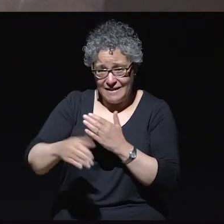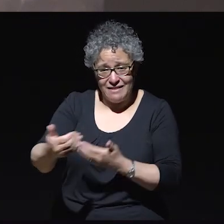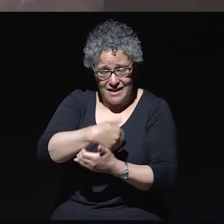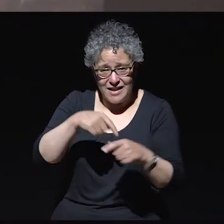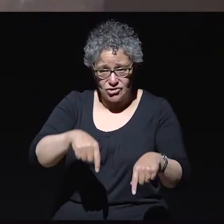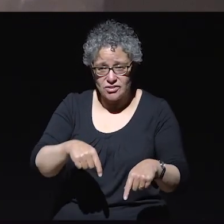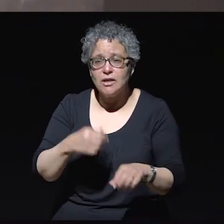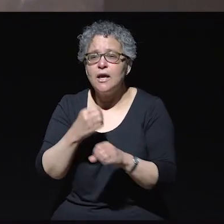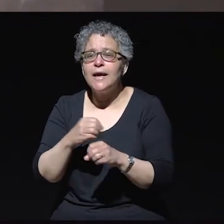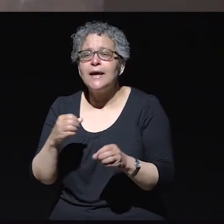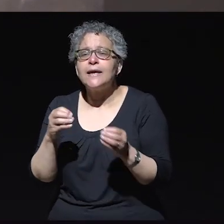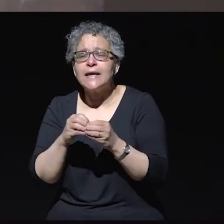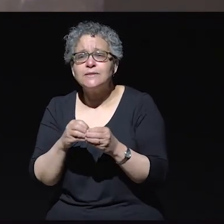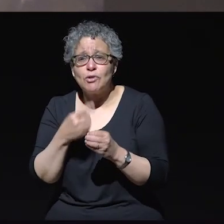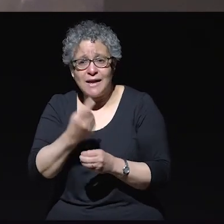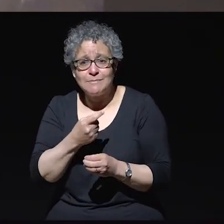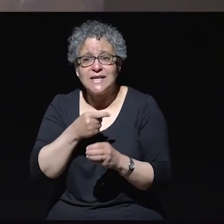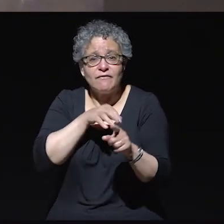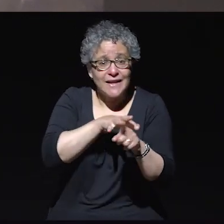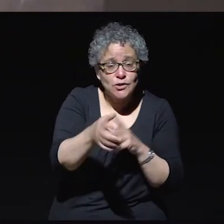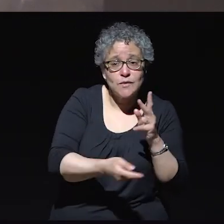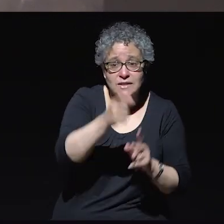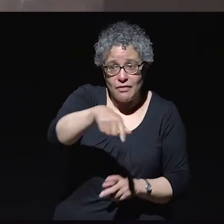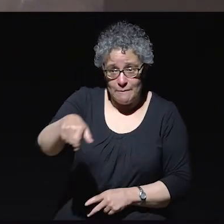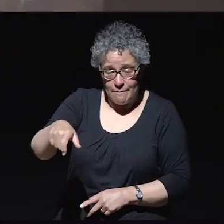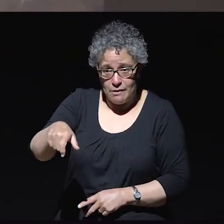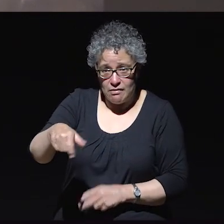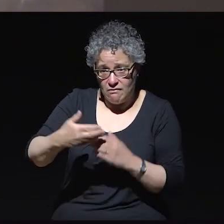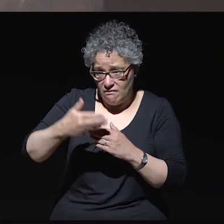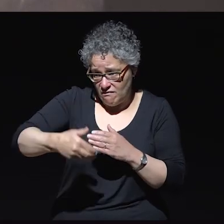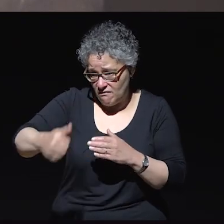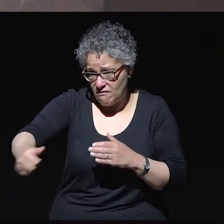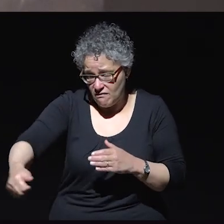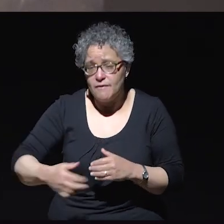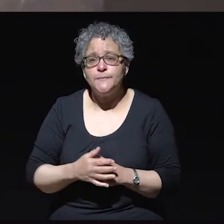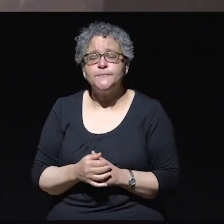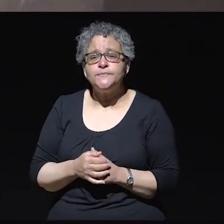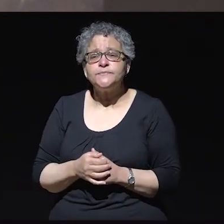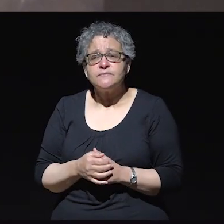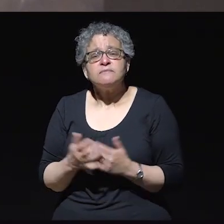was fantastically influential on later generations of British art. Indeed, as I said before,